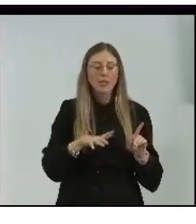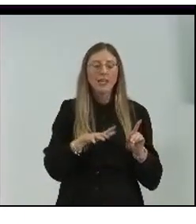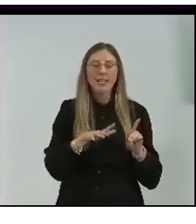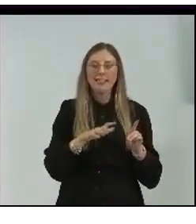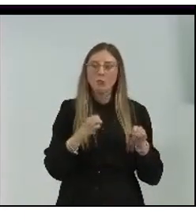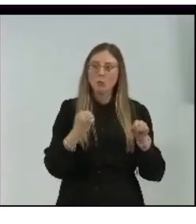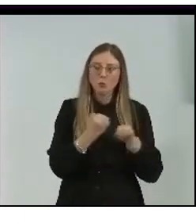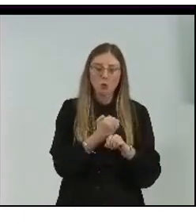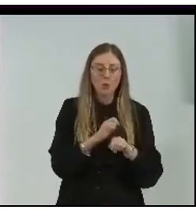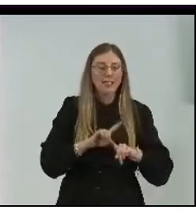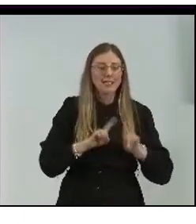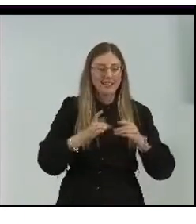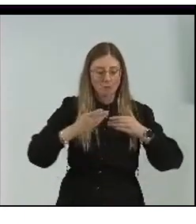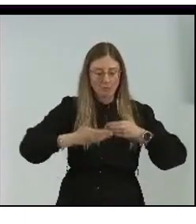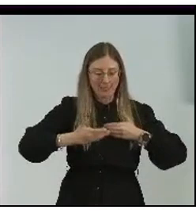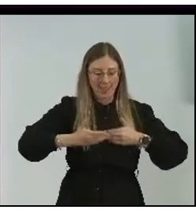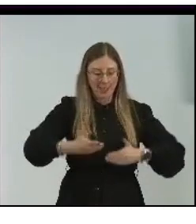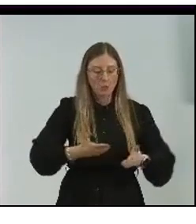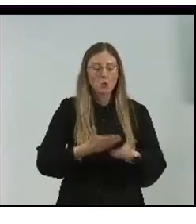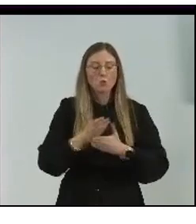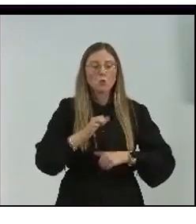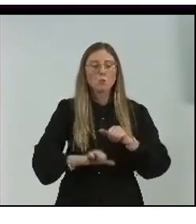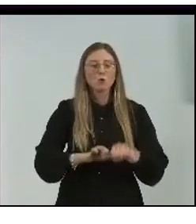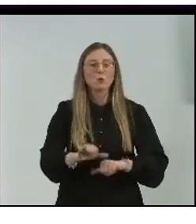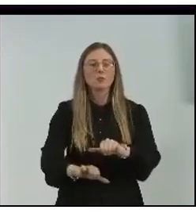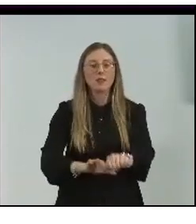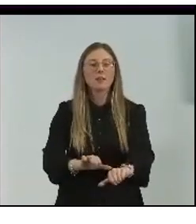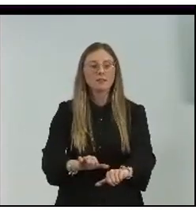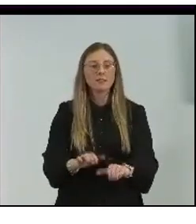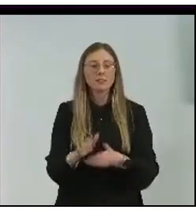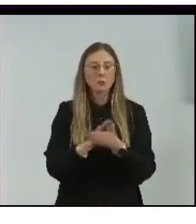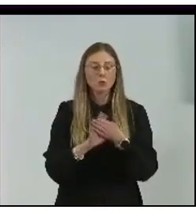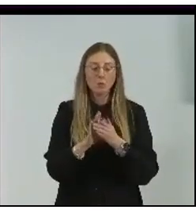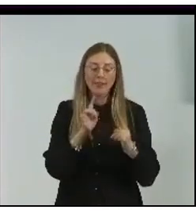many different stages across the process and then having that information stored.